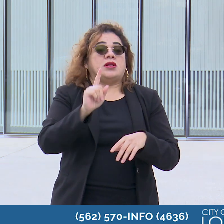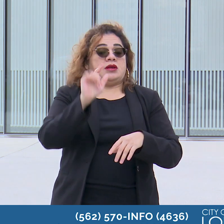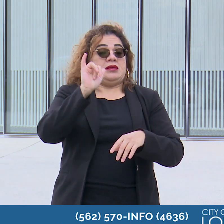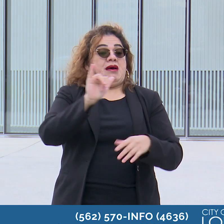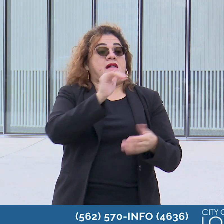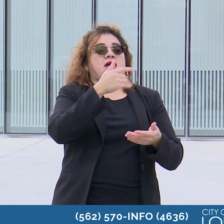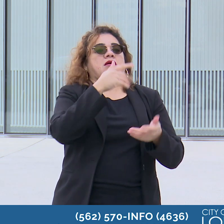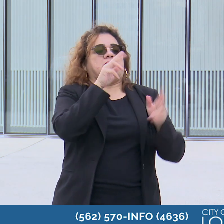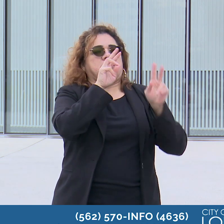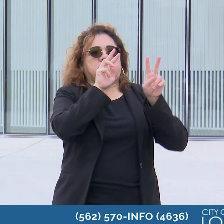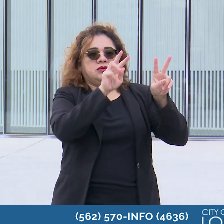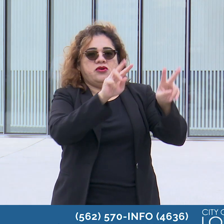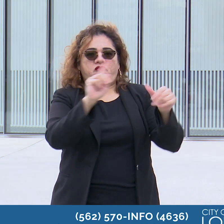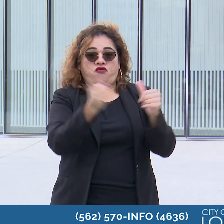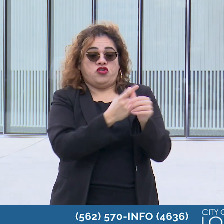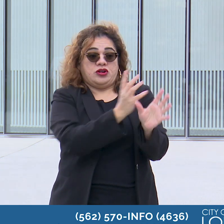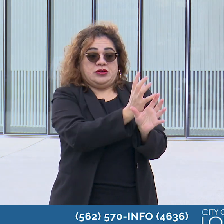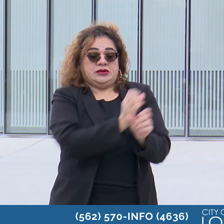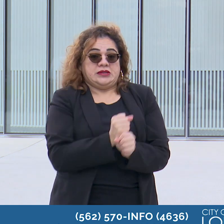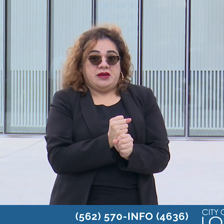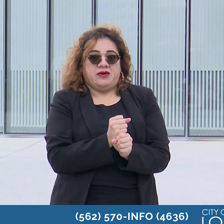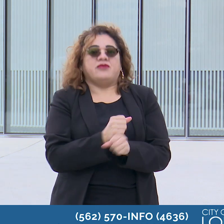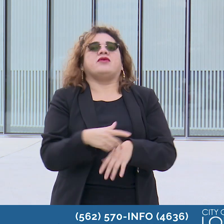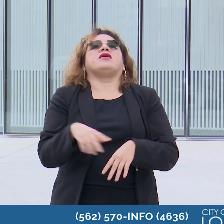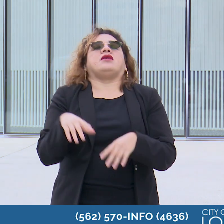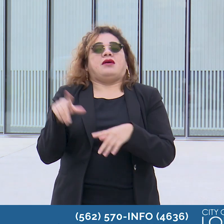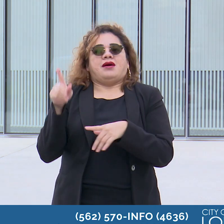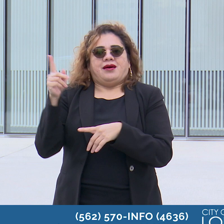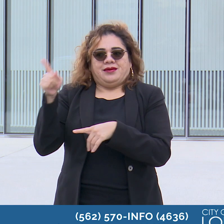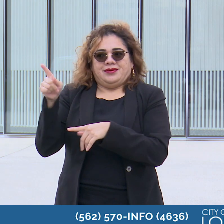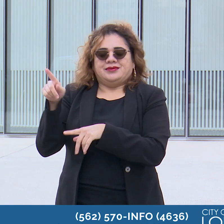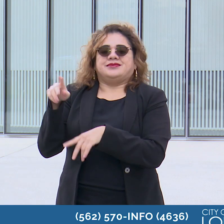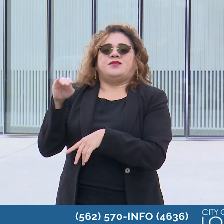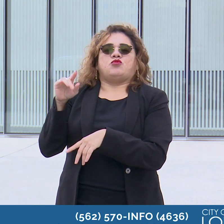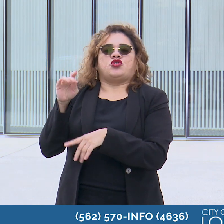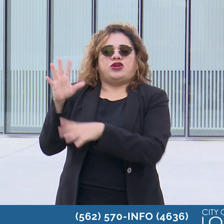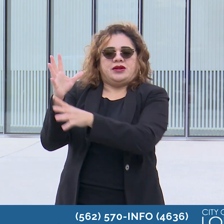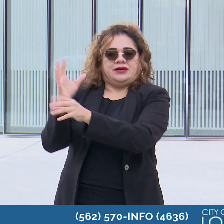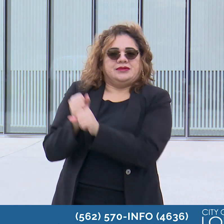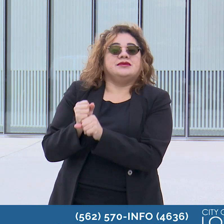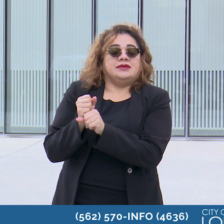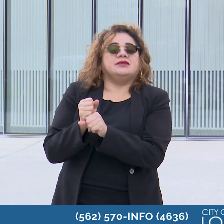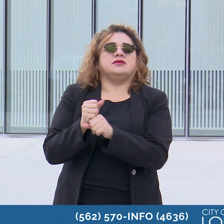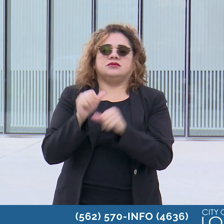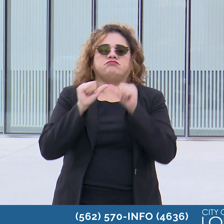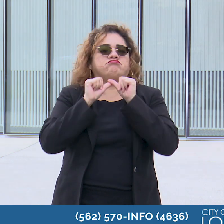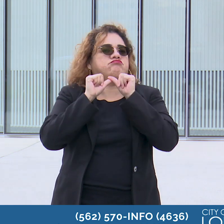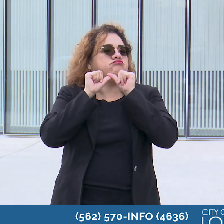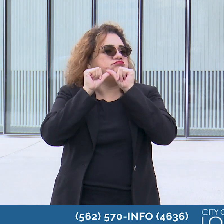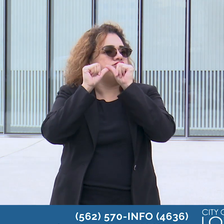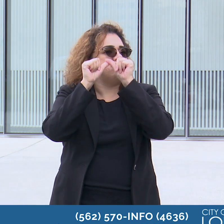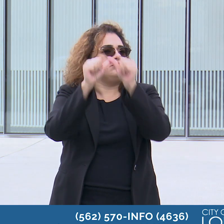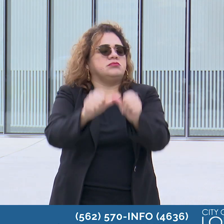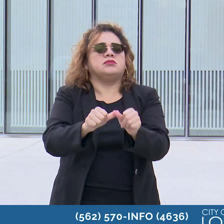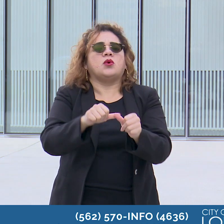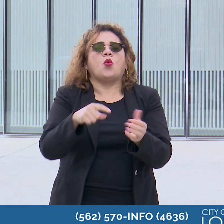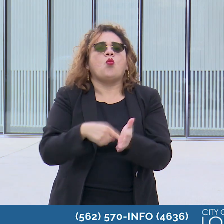And we continue to receive the vaccines and we continue to do so all throughout 2021.